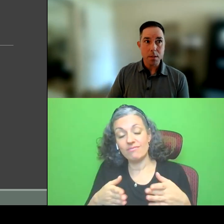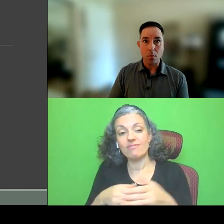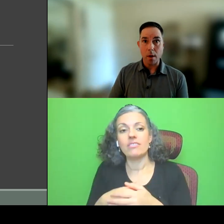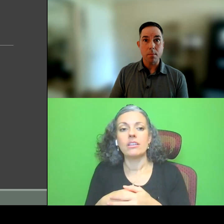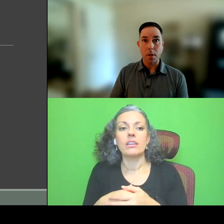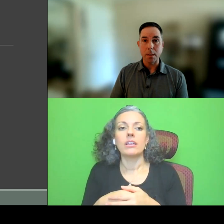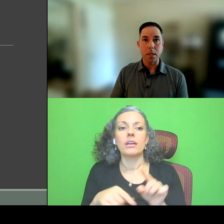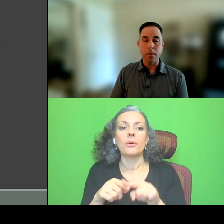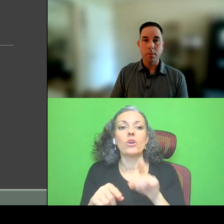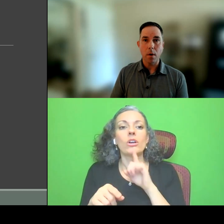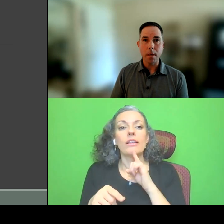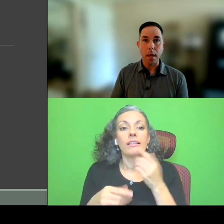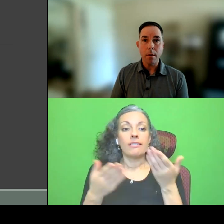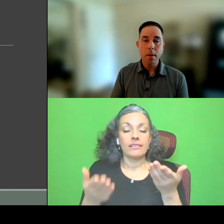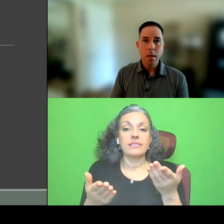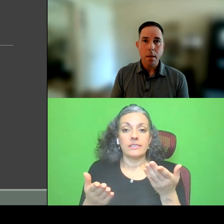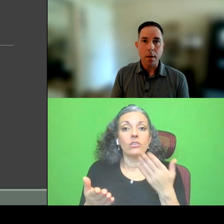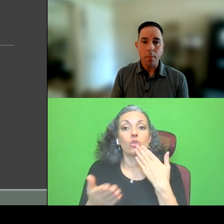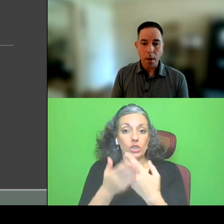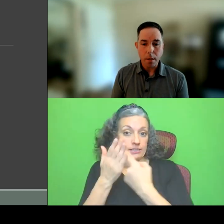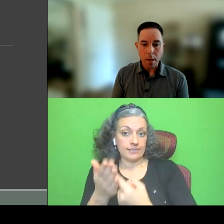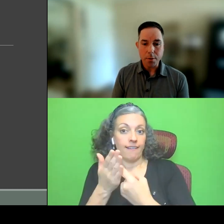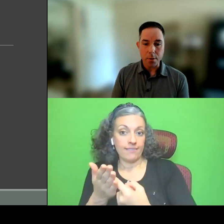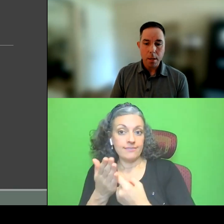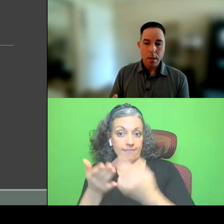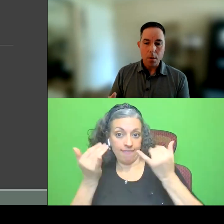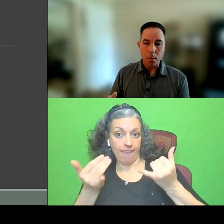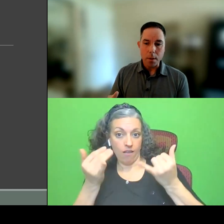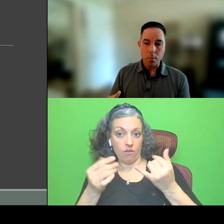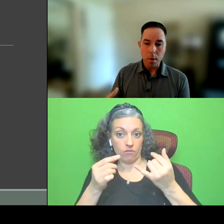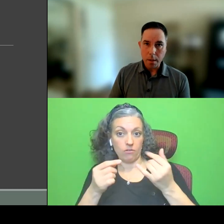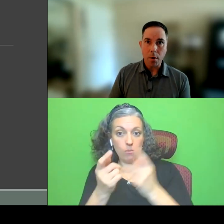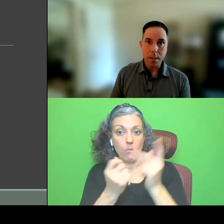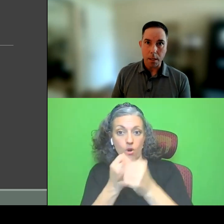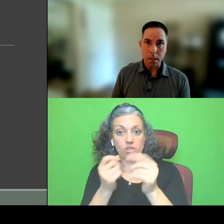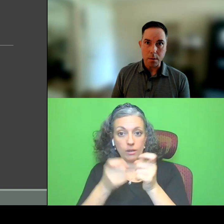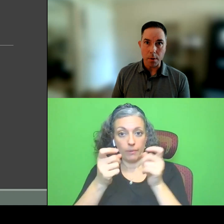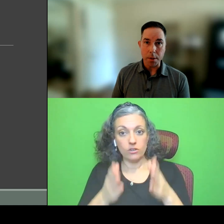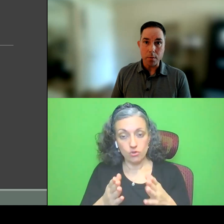This is a great place then, right, to have a product manager who is really embracing accessibility,